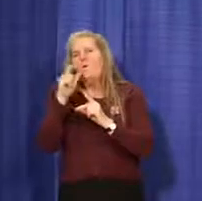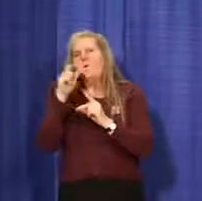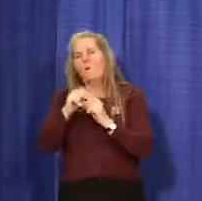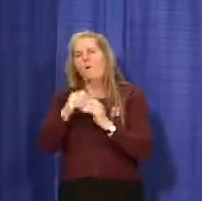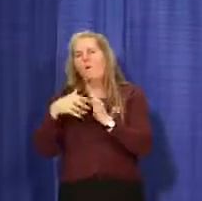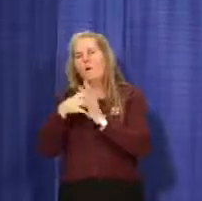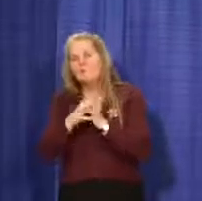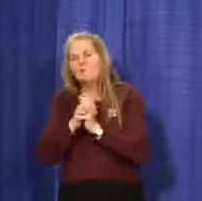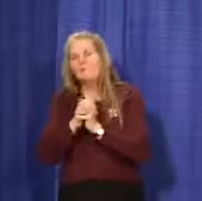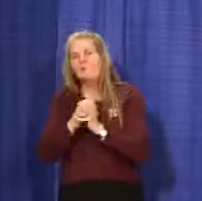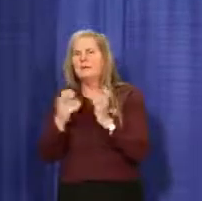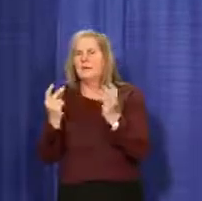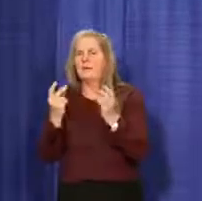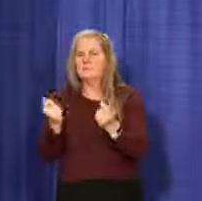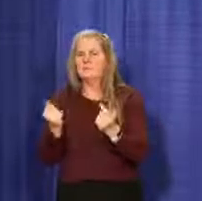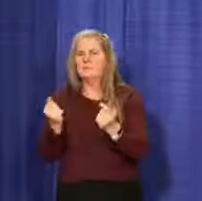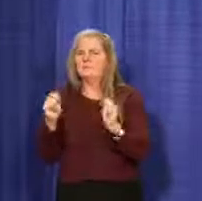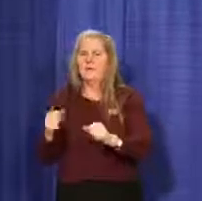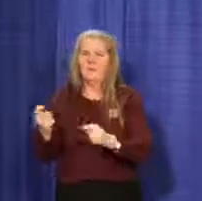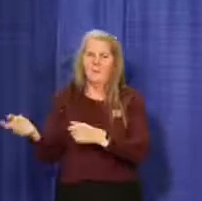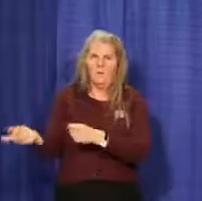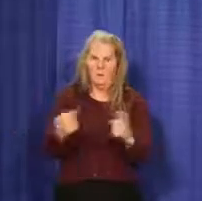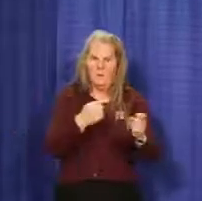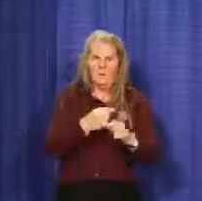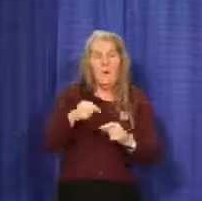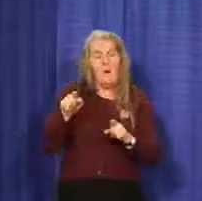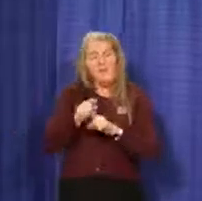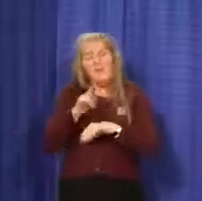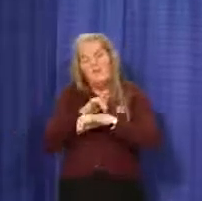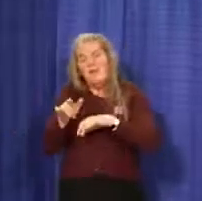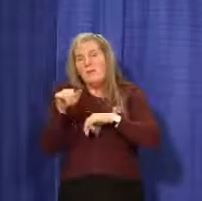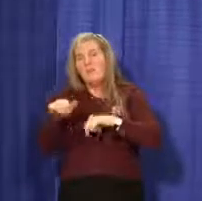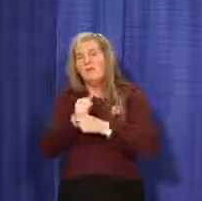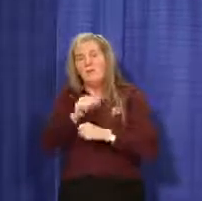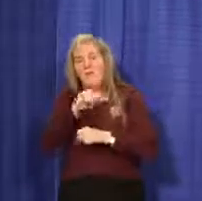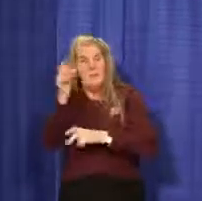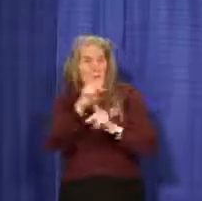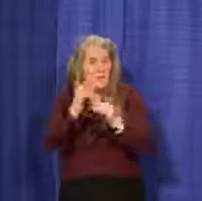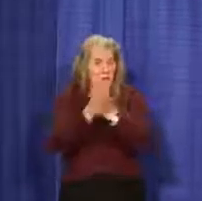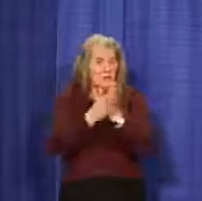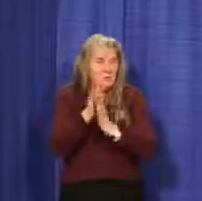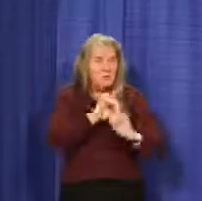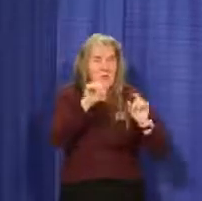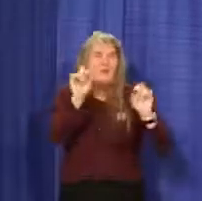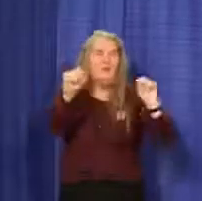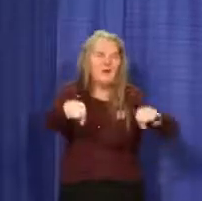people in that want to get in this week. Officially, the general public clinics start next Monday and